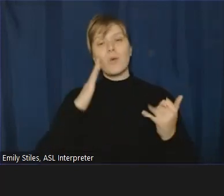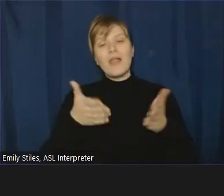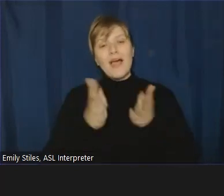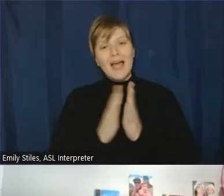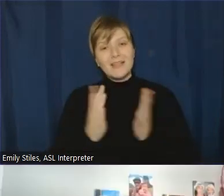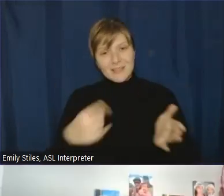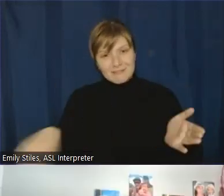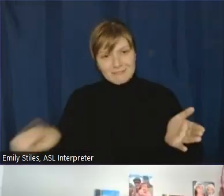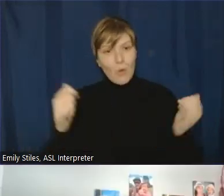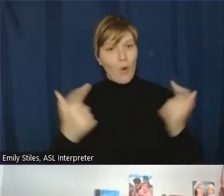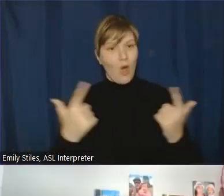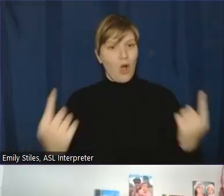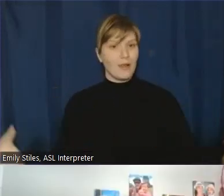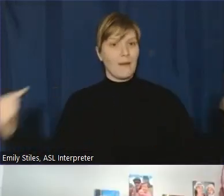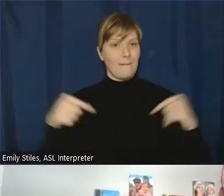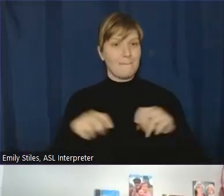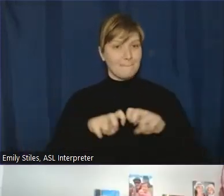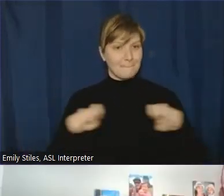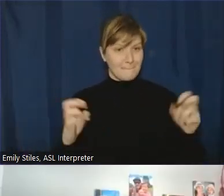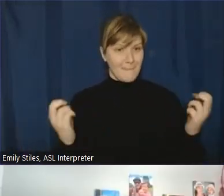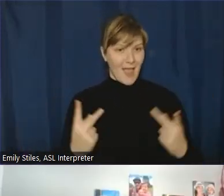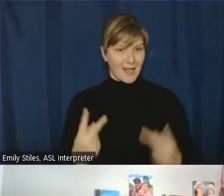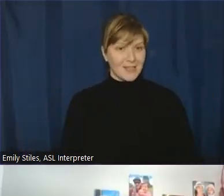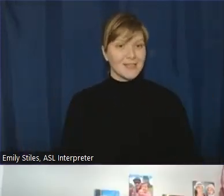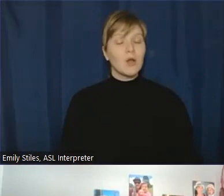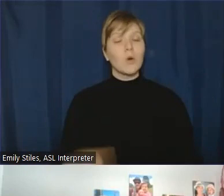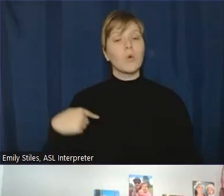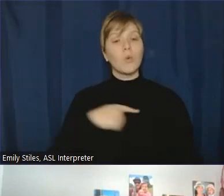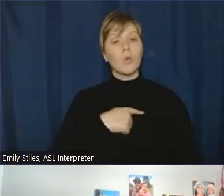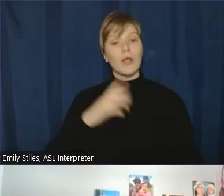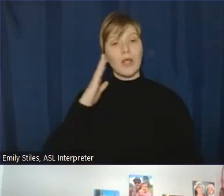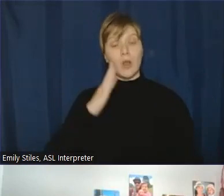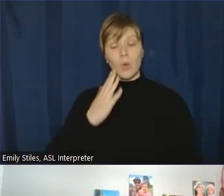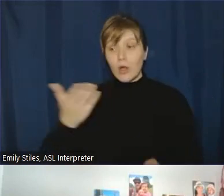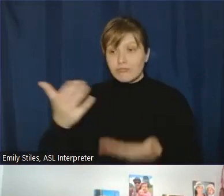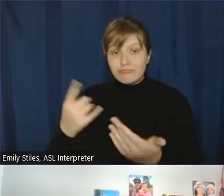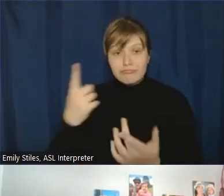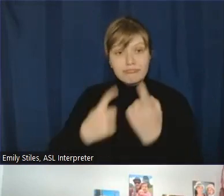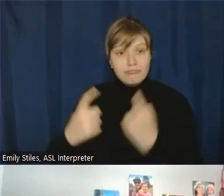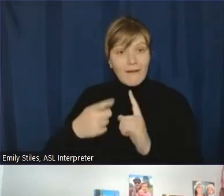Now, we’ll take a few questions from the audience, there are a few pending out here.